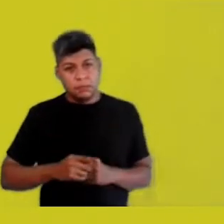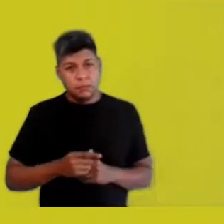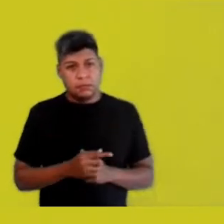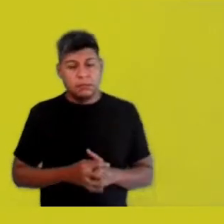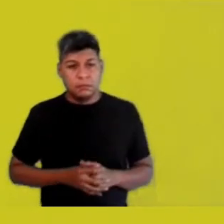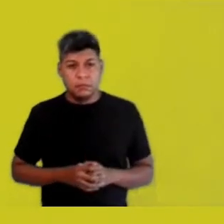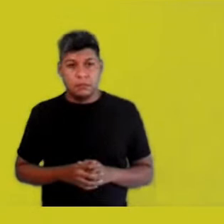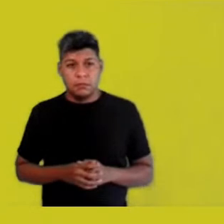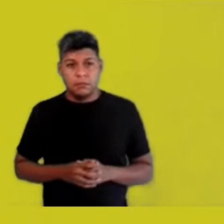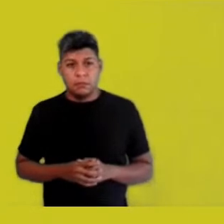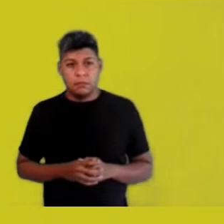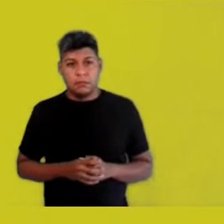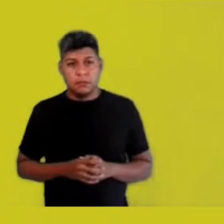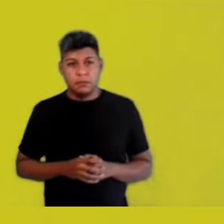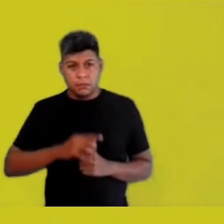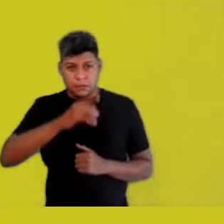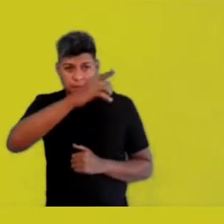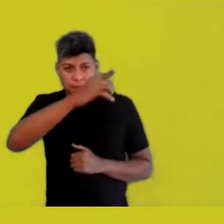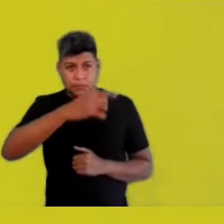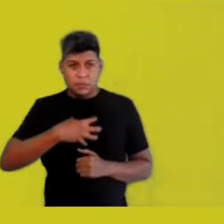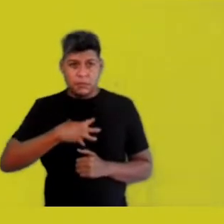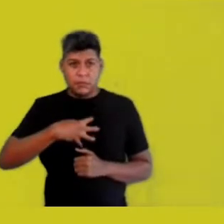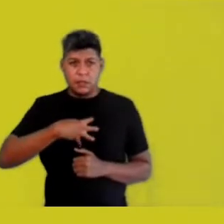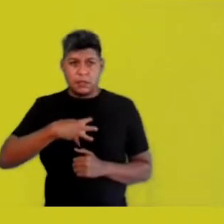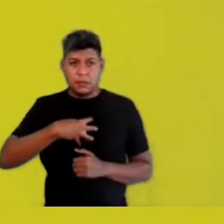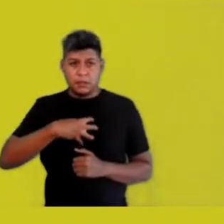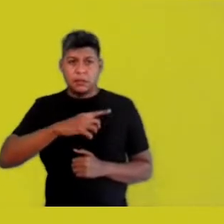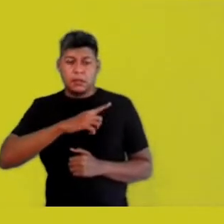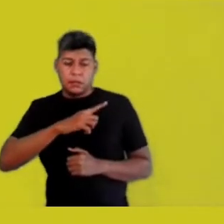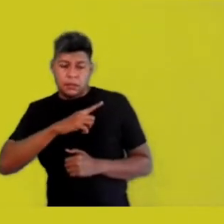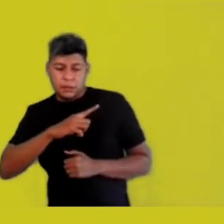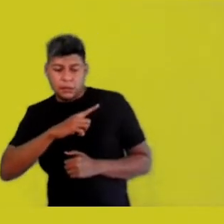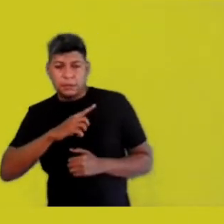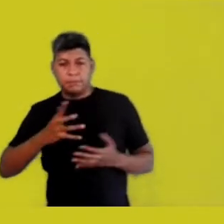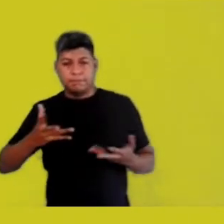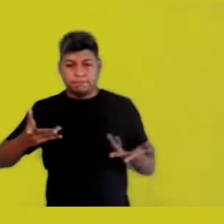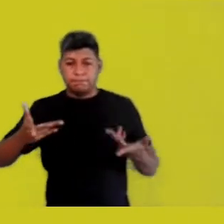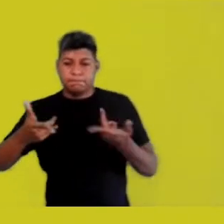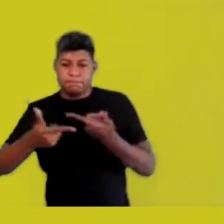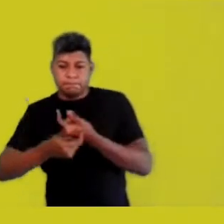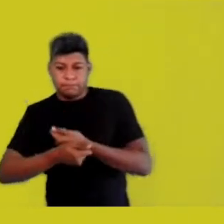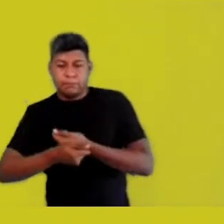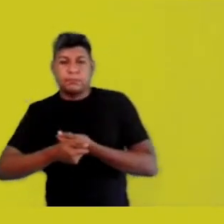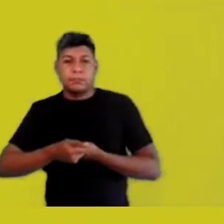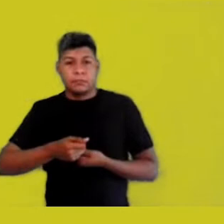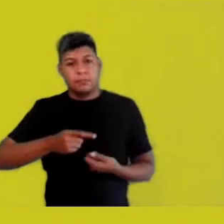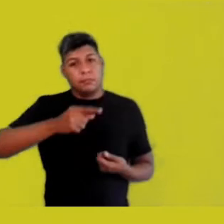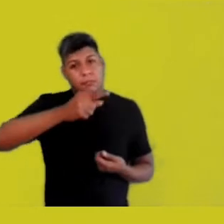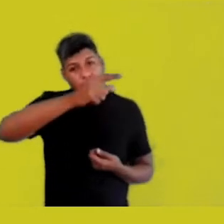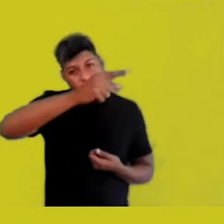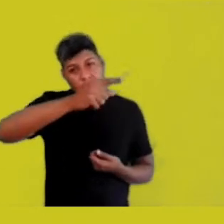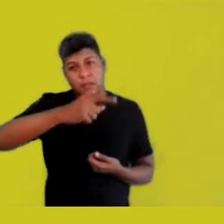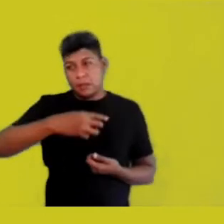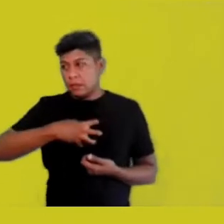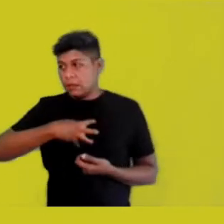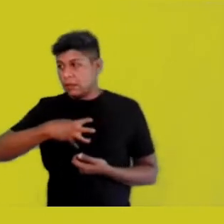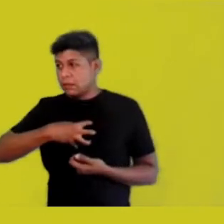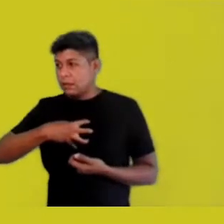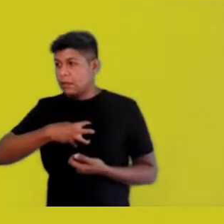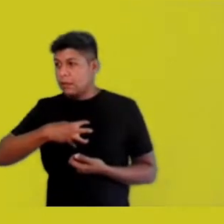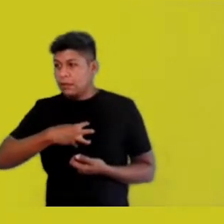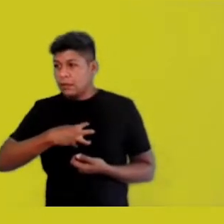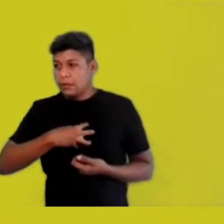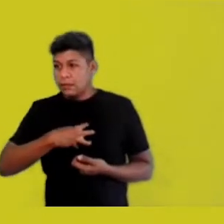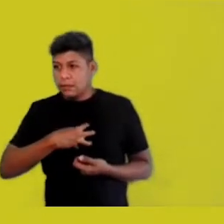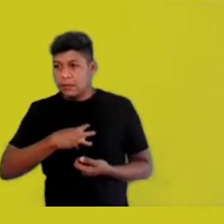In Bahia There is my enchantment